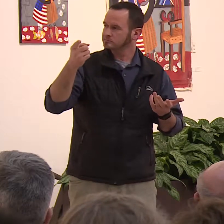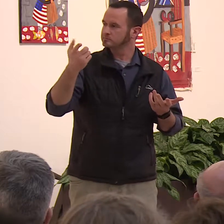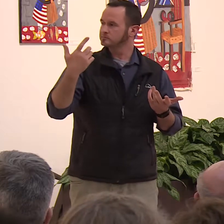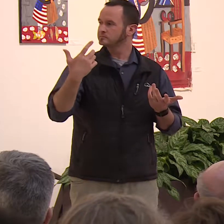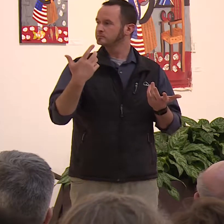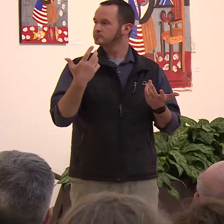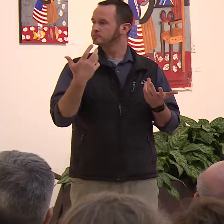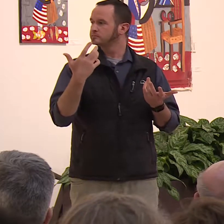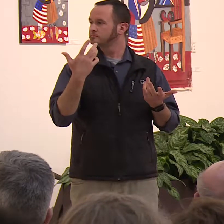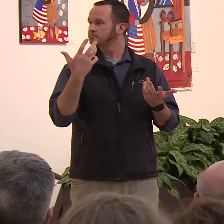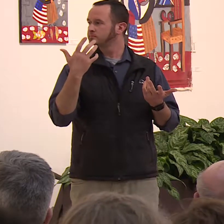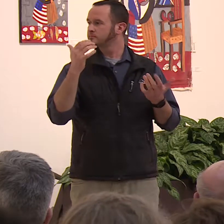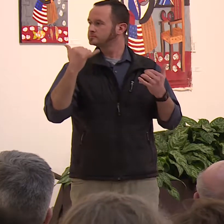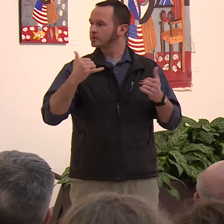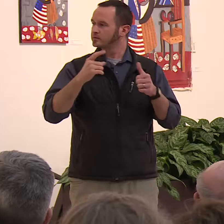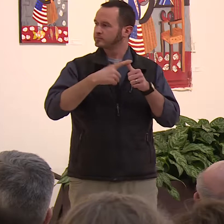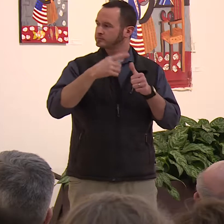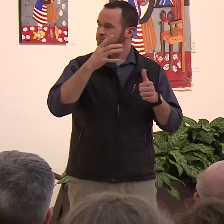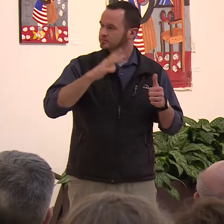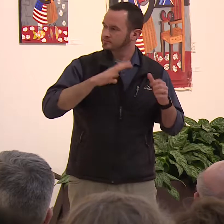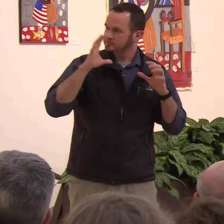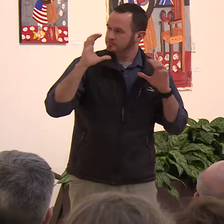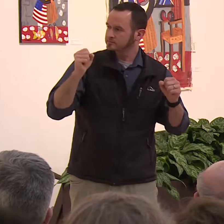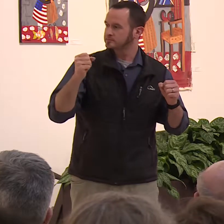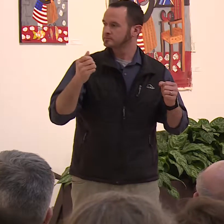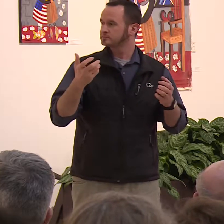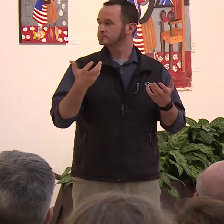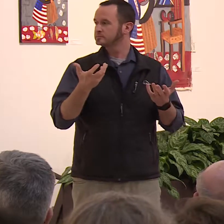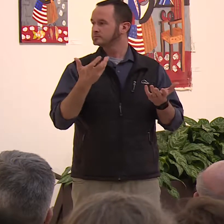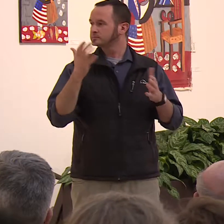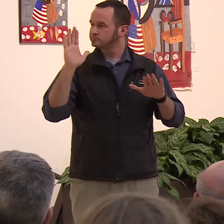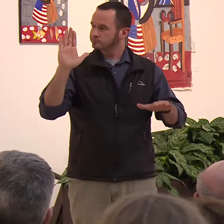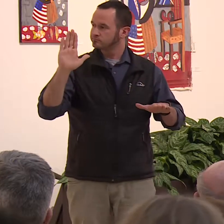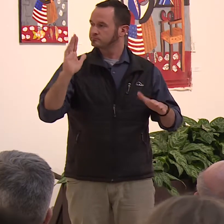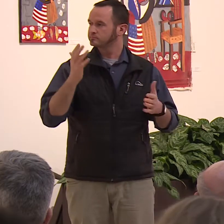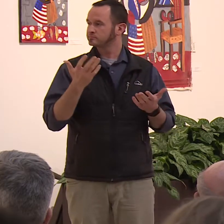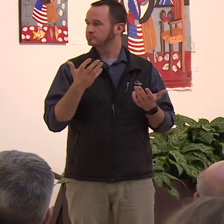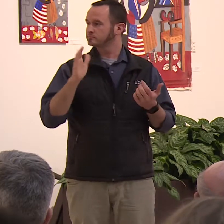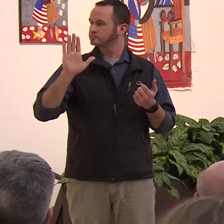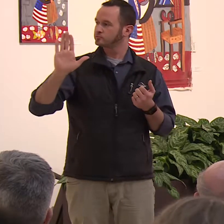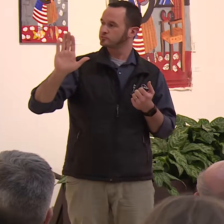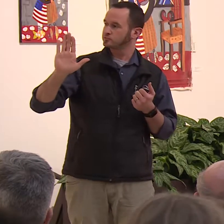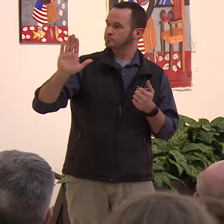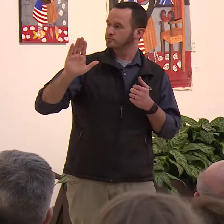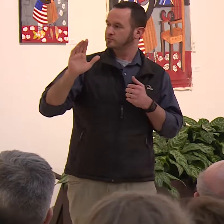It could mean, perhaps, a different inauguration;